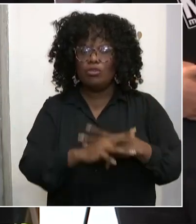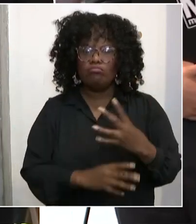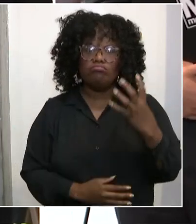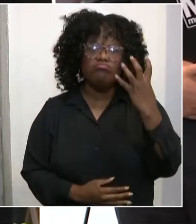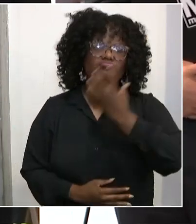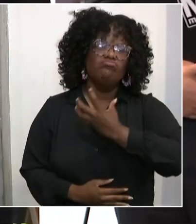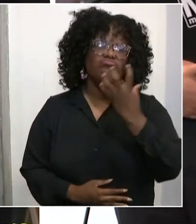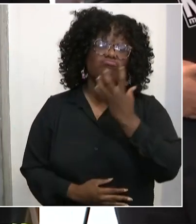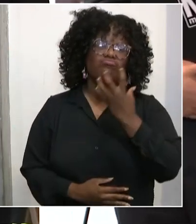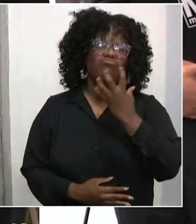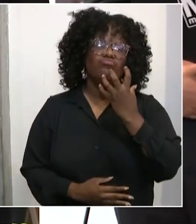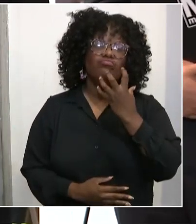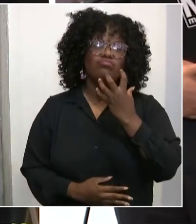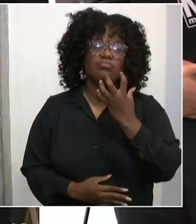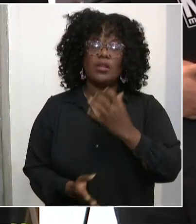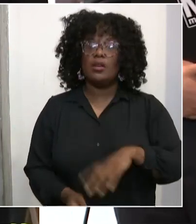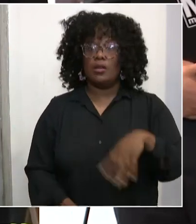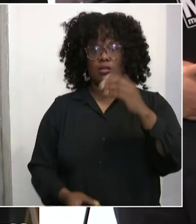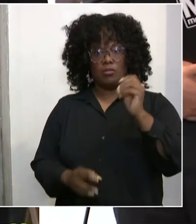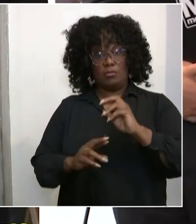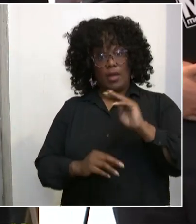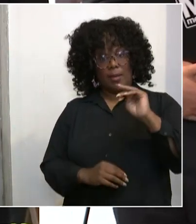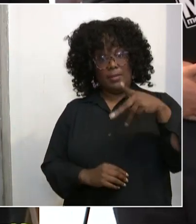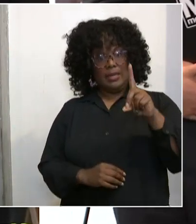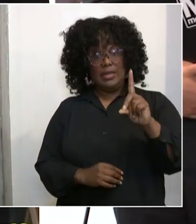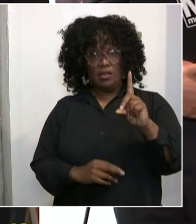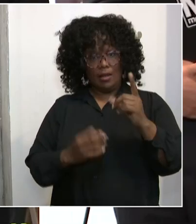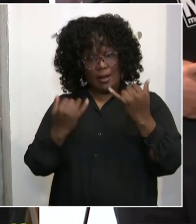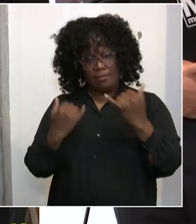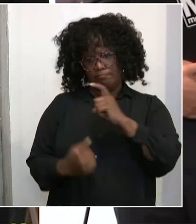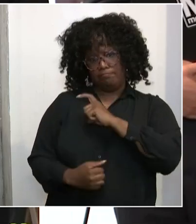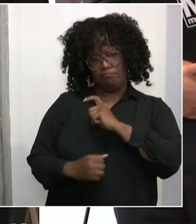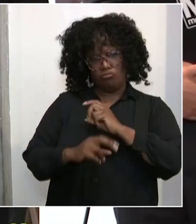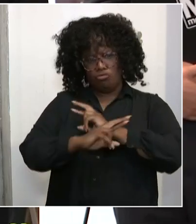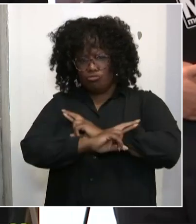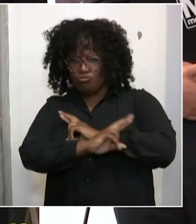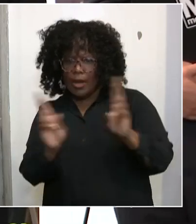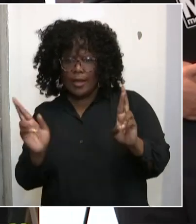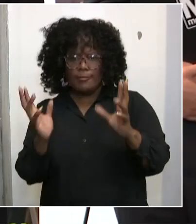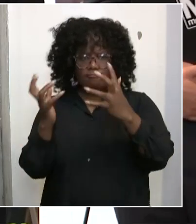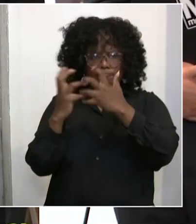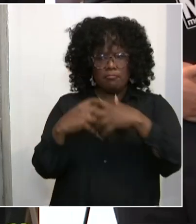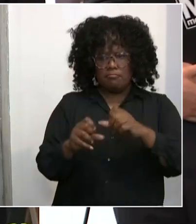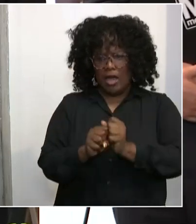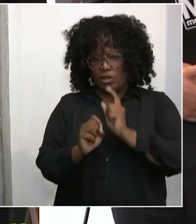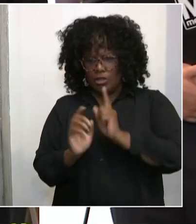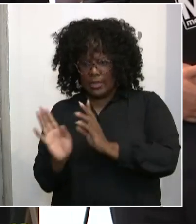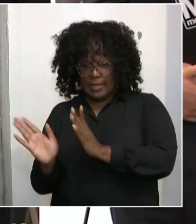safety partners have been working for many months, uh, to plan for these large scale events that are happening this summer,